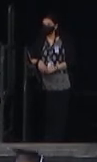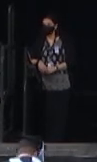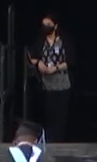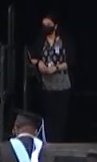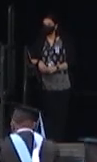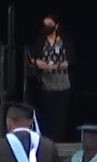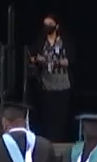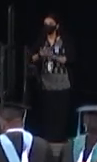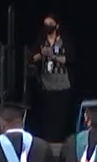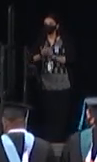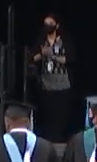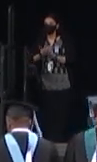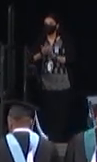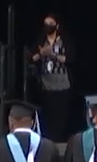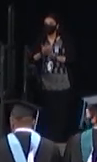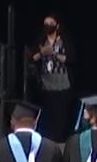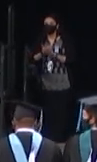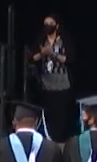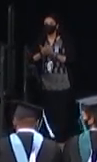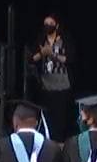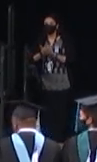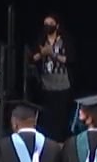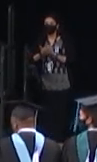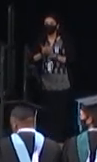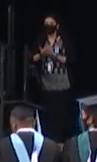(audience applauding)